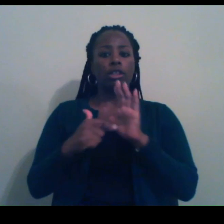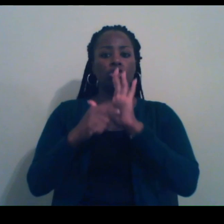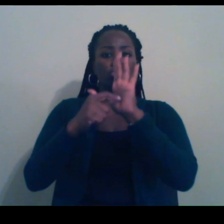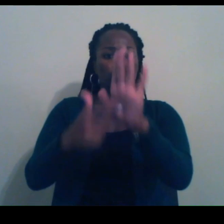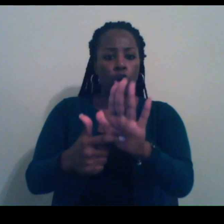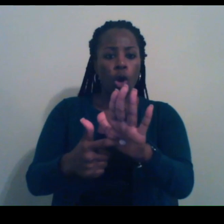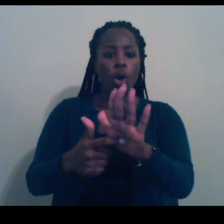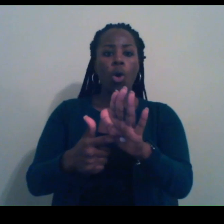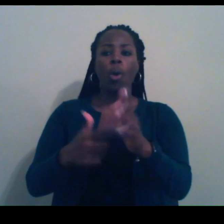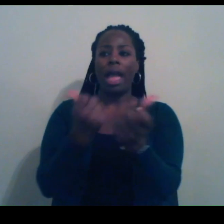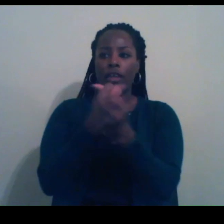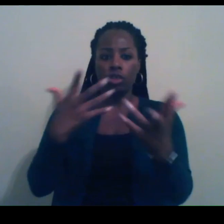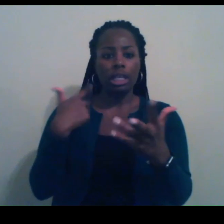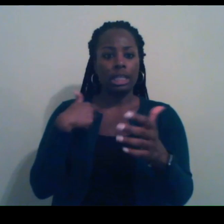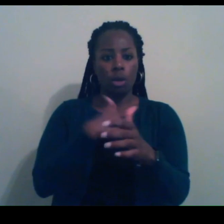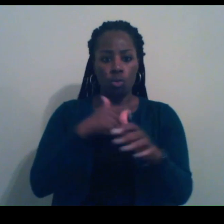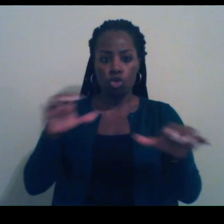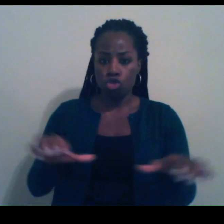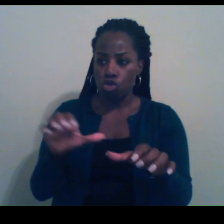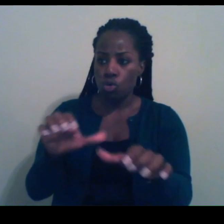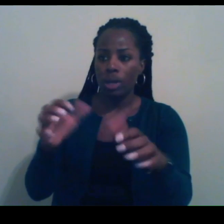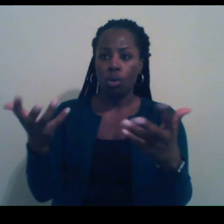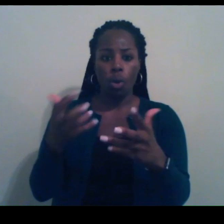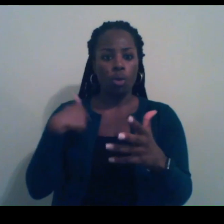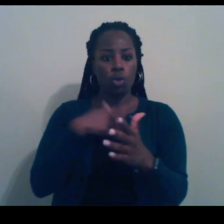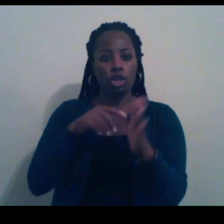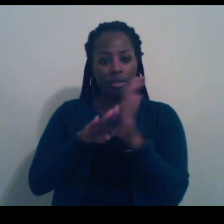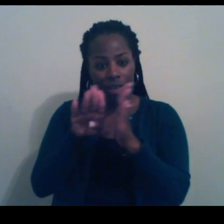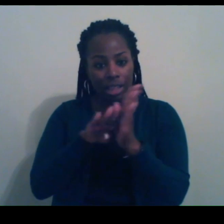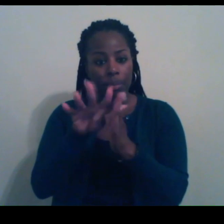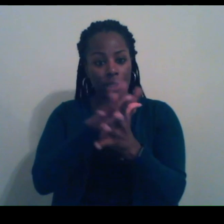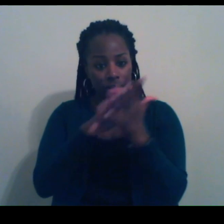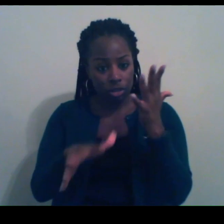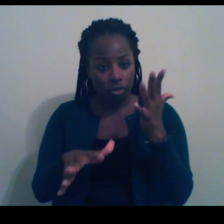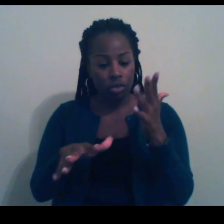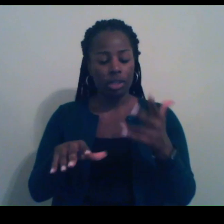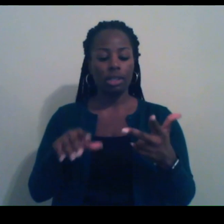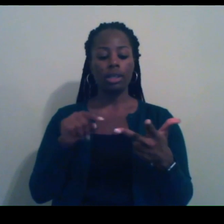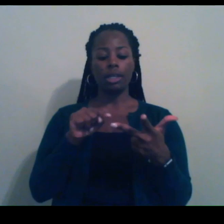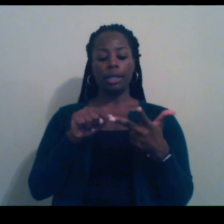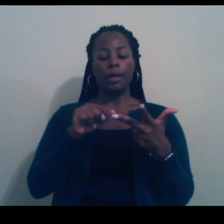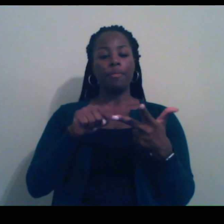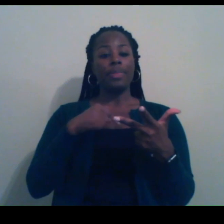things we were doing and finally just one comment about ambassador Dr. Birx